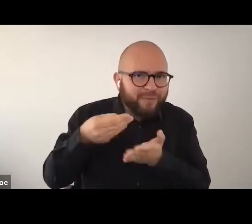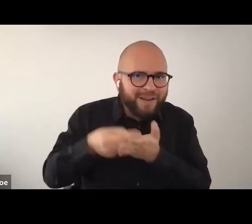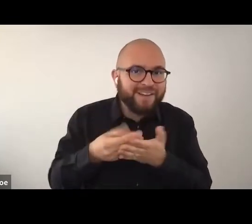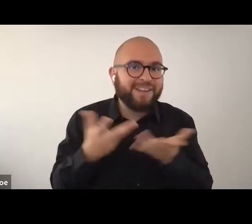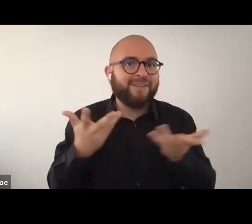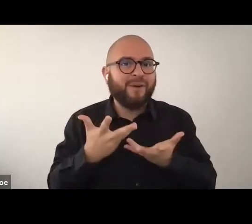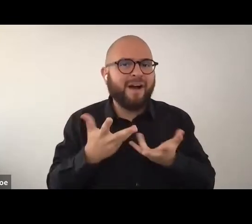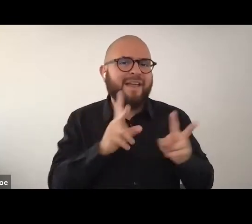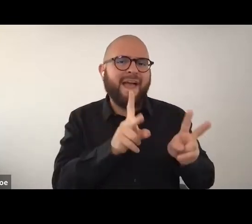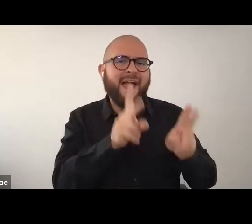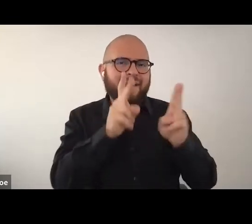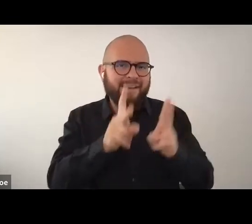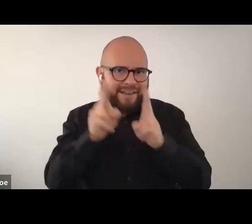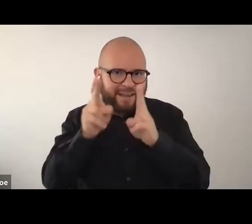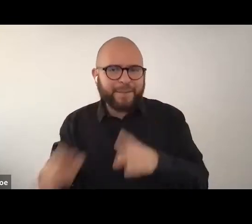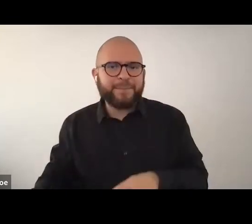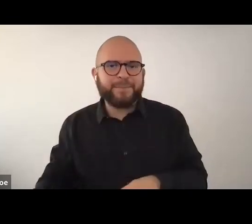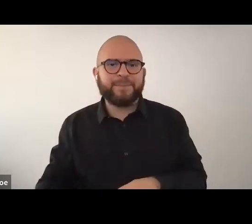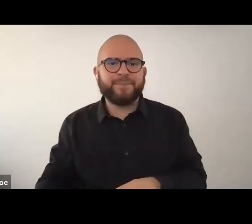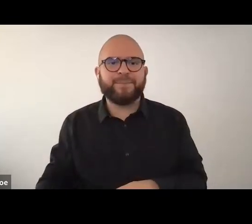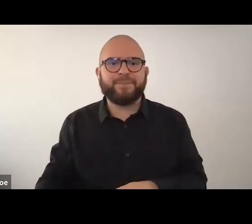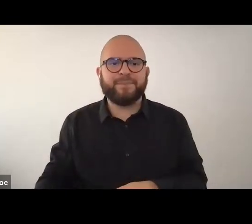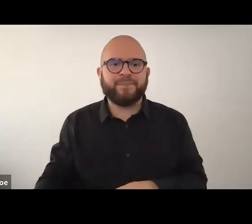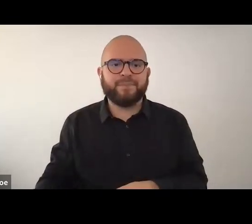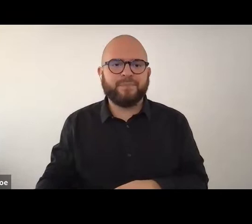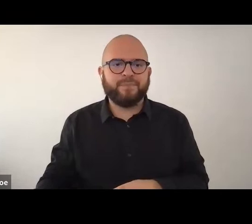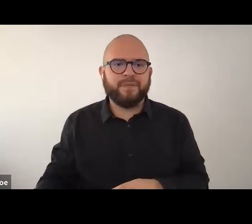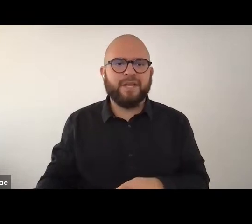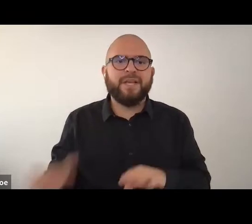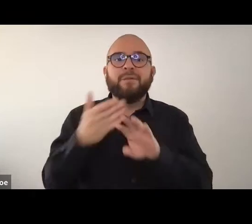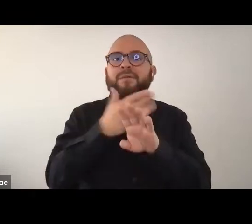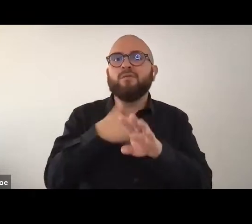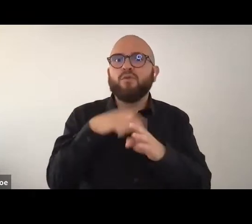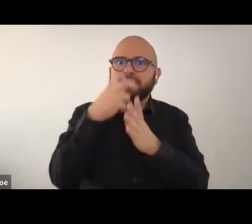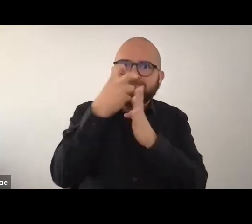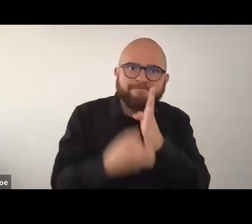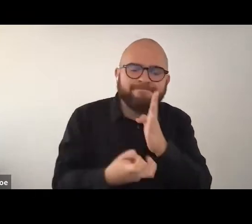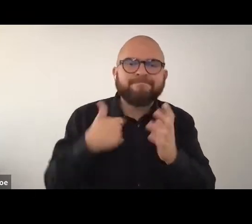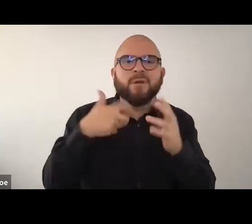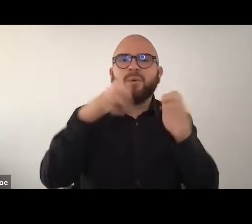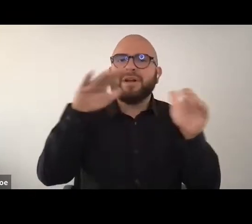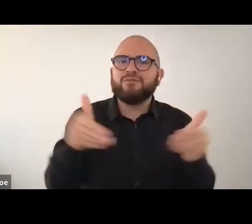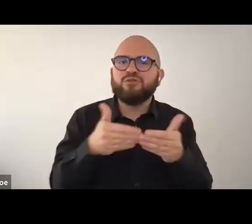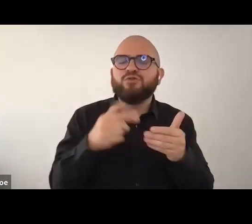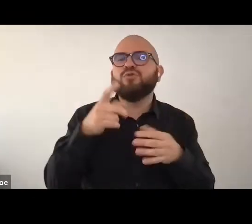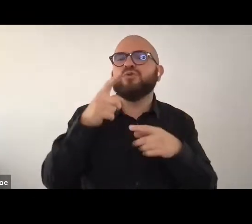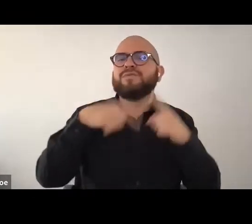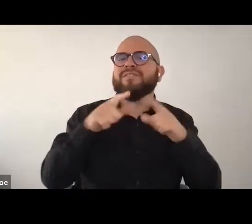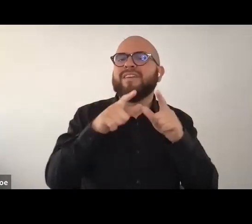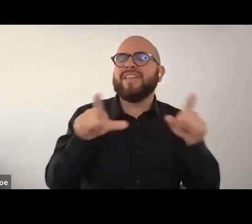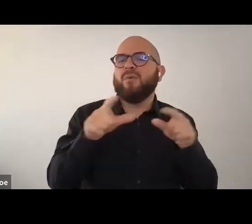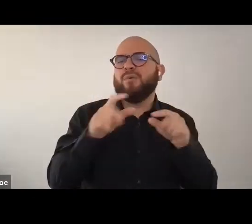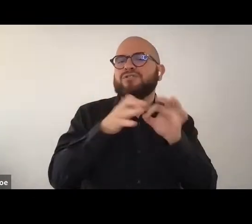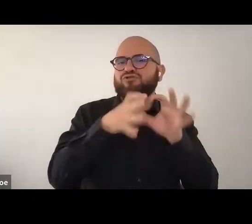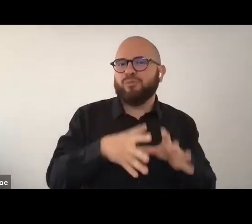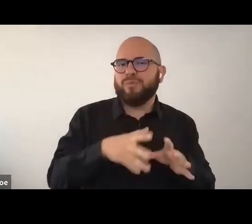Before we dive into today's program, I'd like to introduce you to our American Sign Language interpreters, Joe Rivera and Romina Mena.